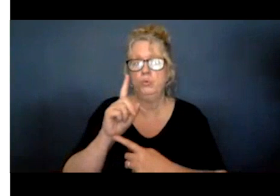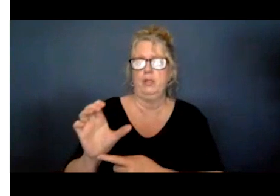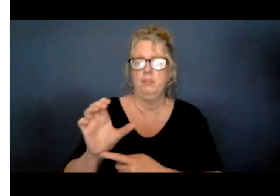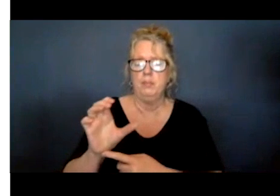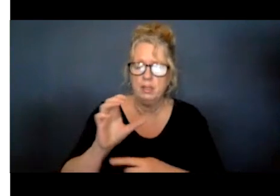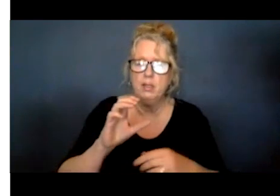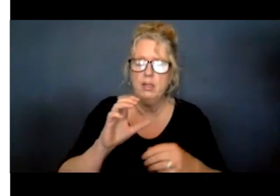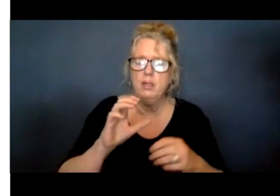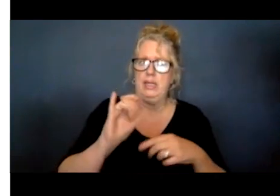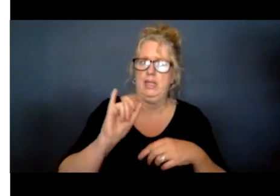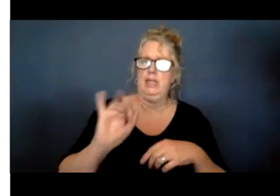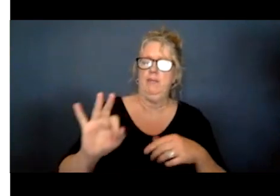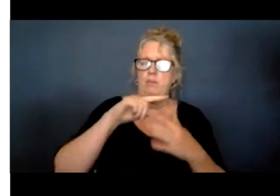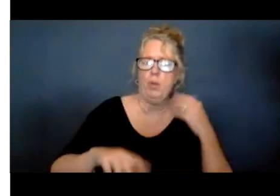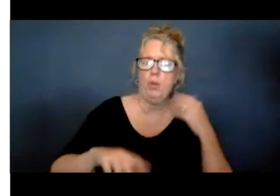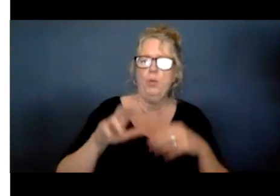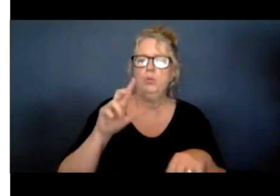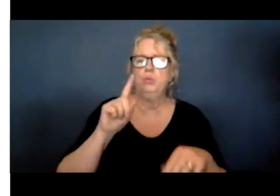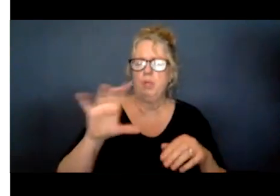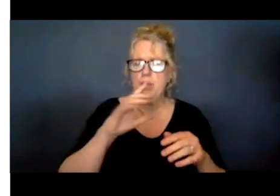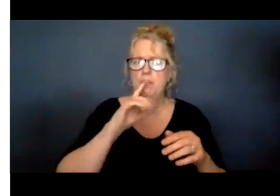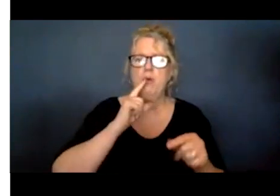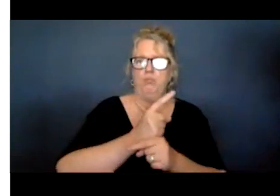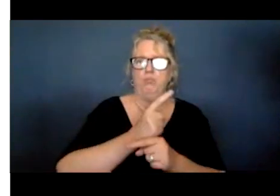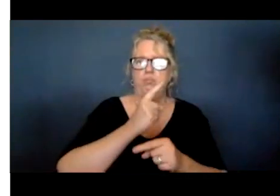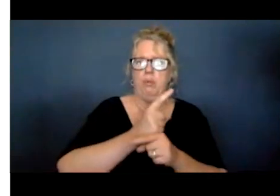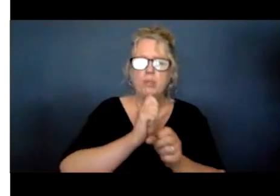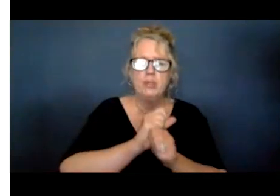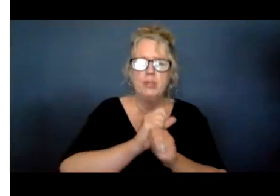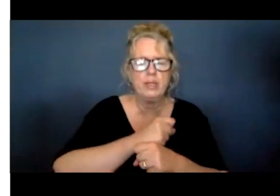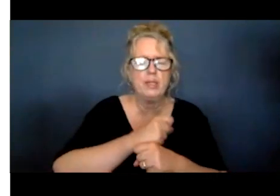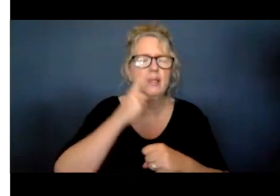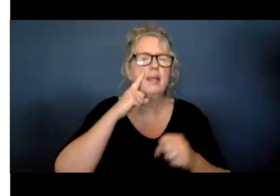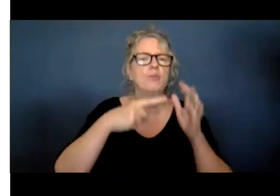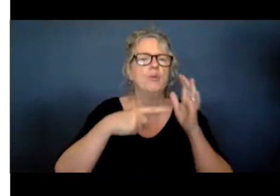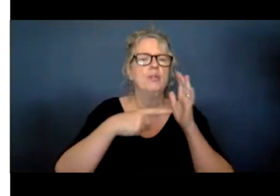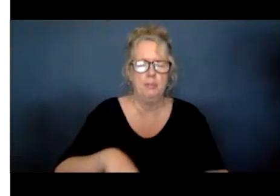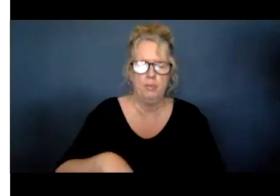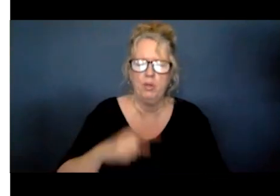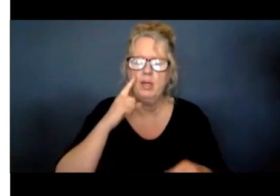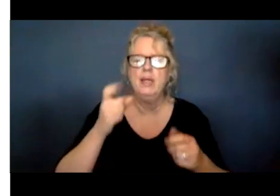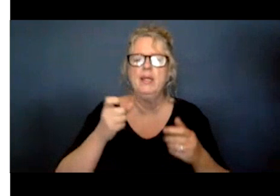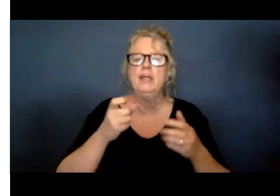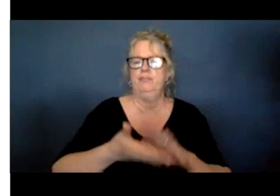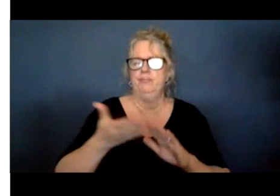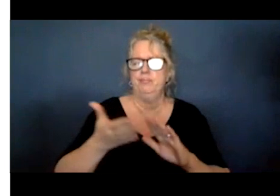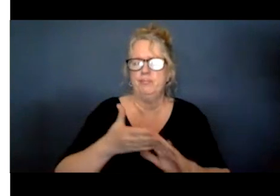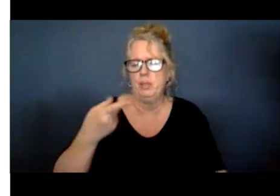only if those documents are created properly. For instance, generating a PDF using “Print